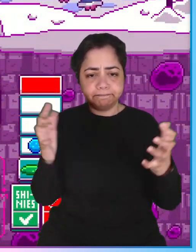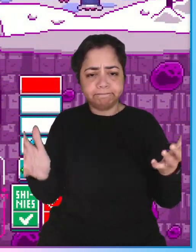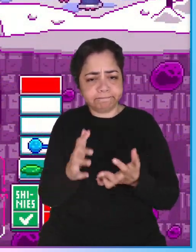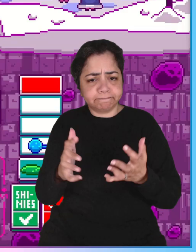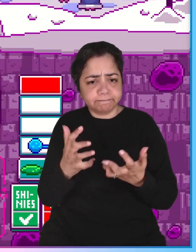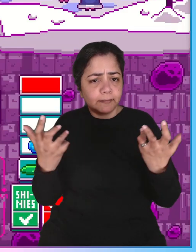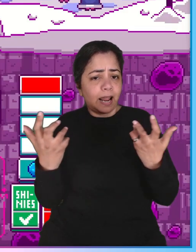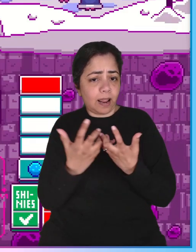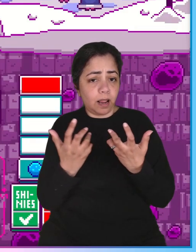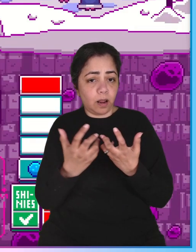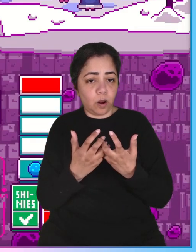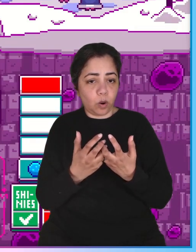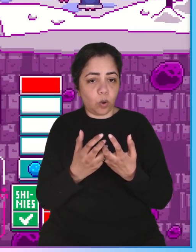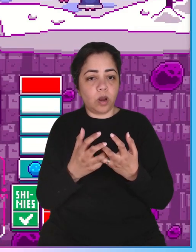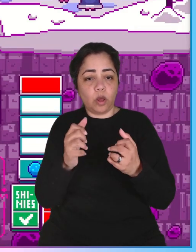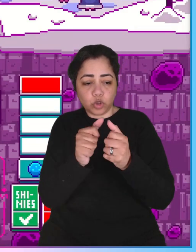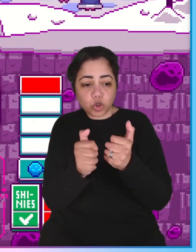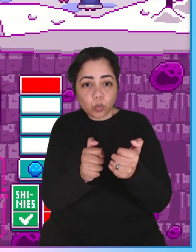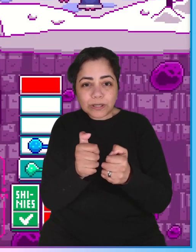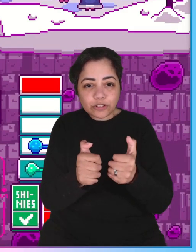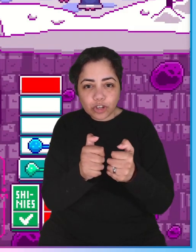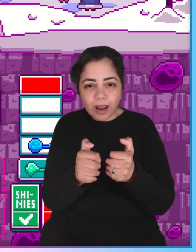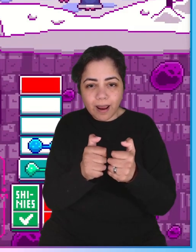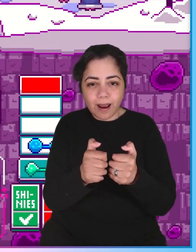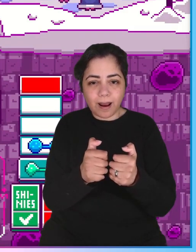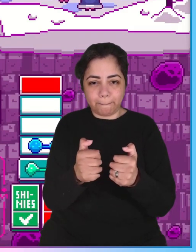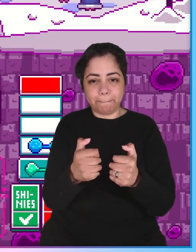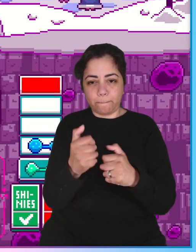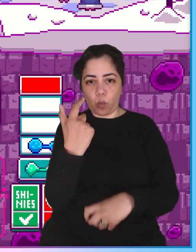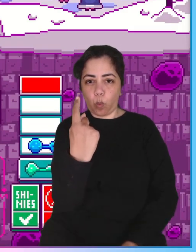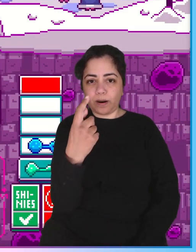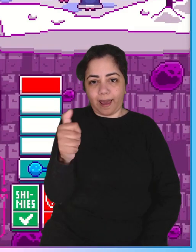One of Princess Farmers main accessibility features is its gameplay styles.